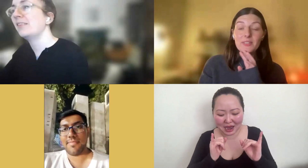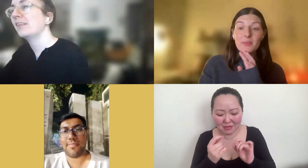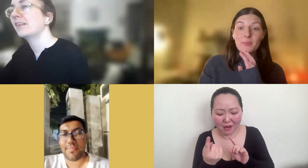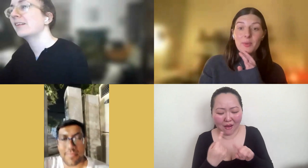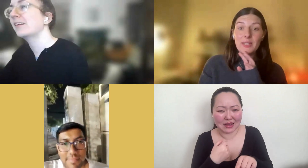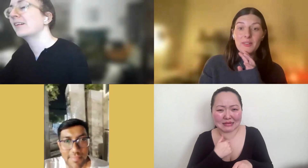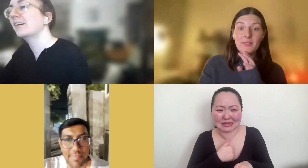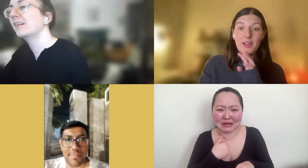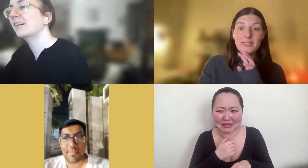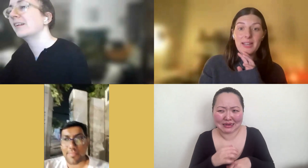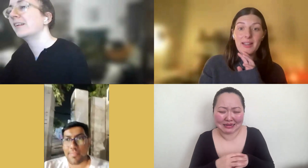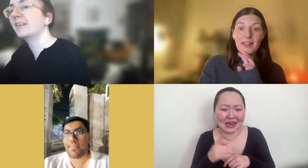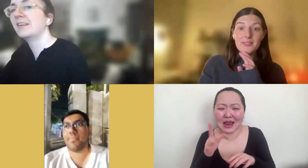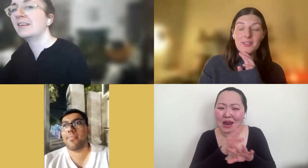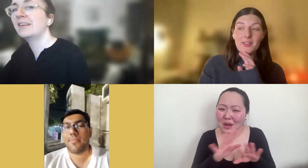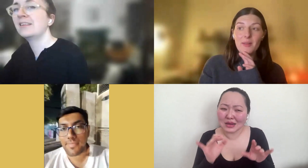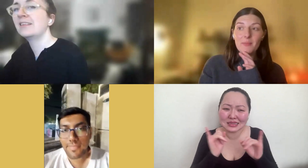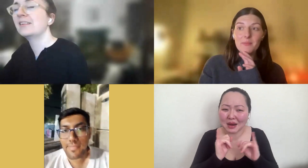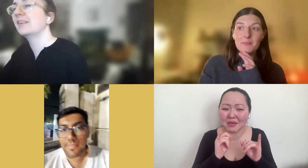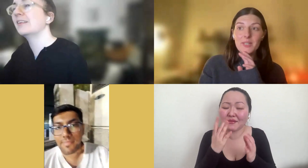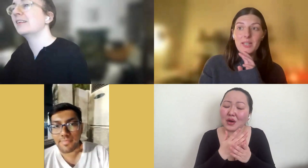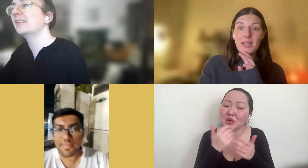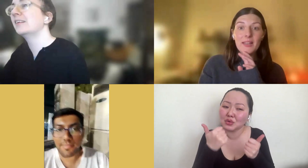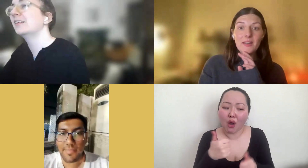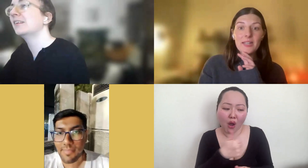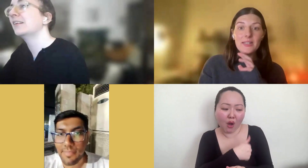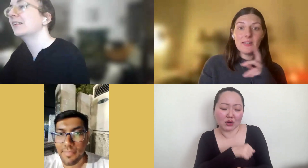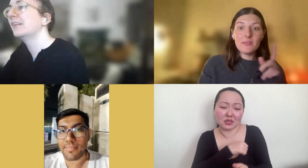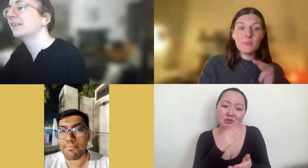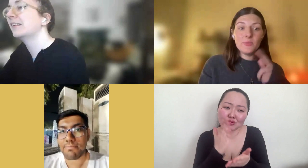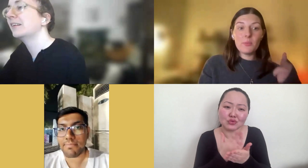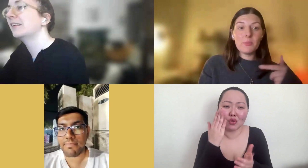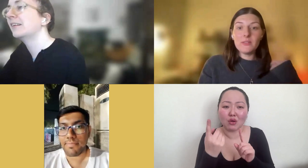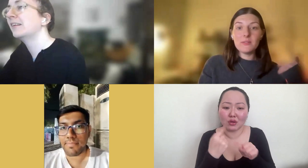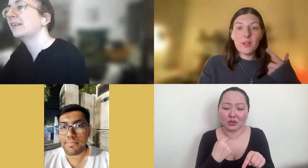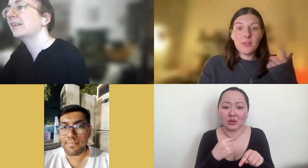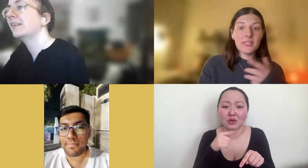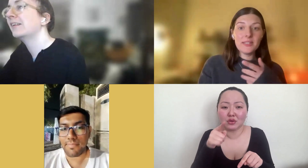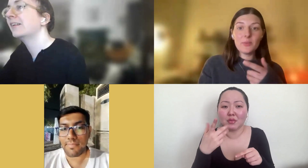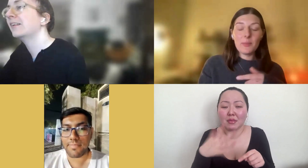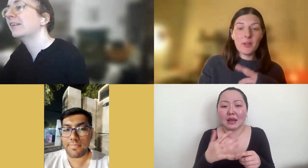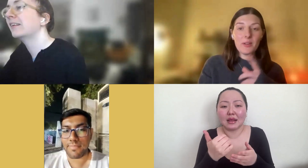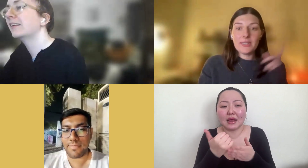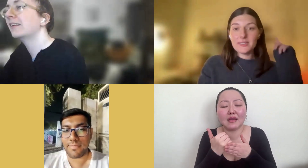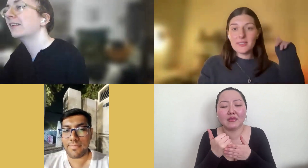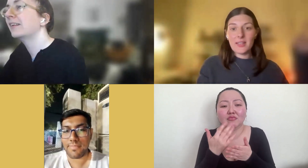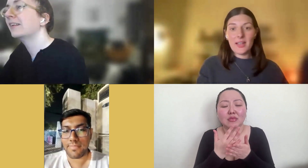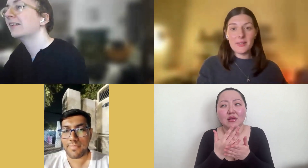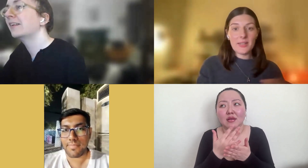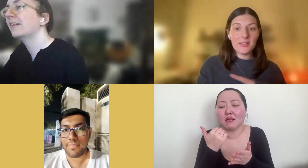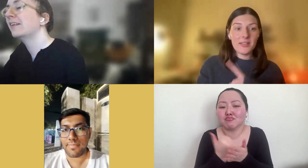given brilliant advice there. Had I not been hosting this webinar and listening to that